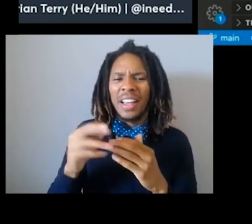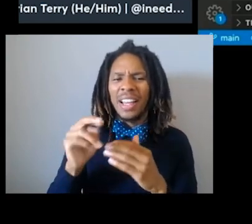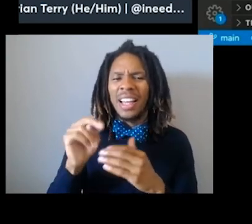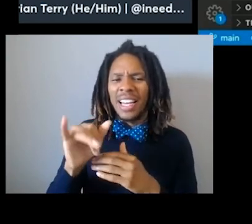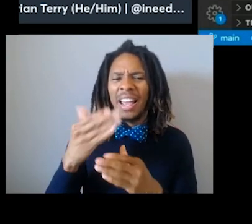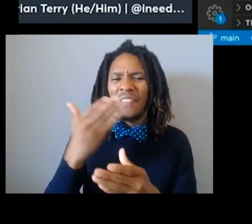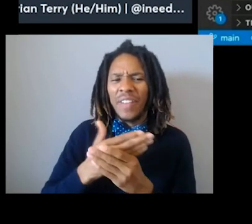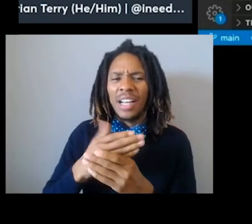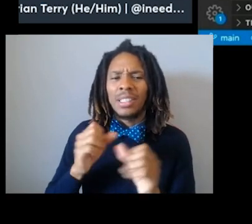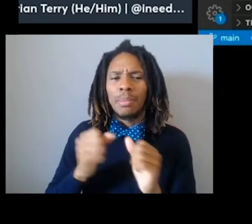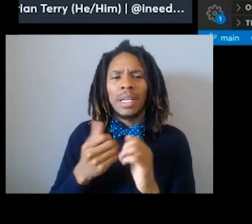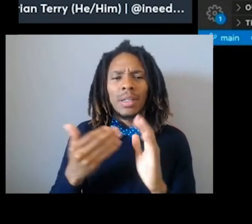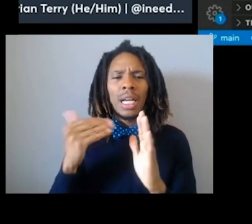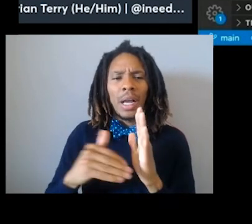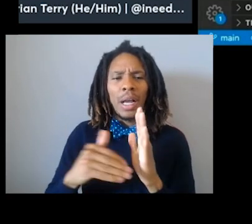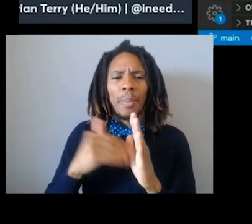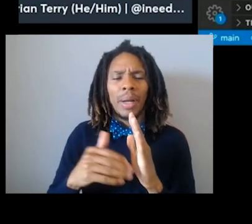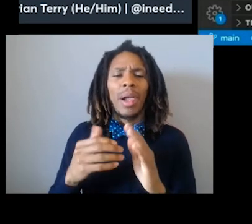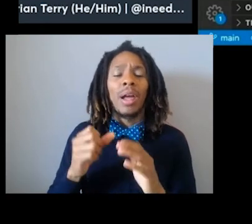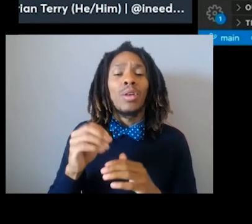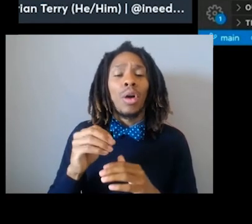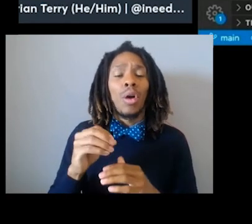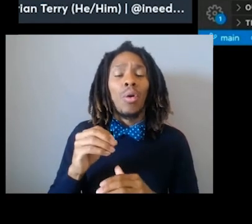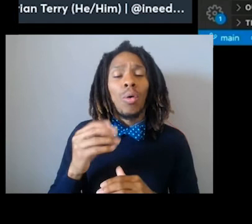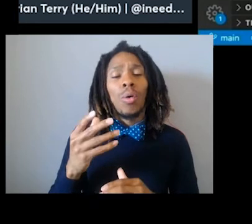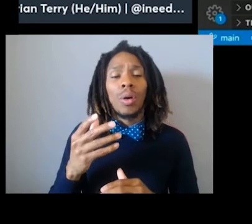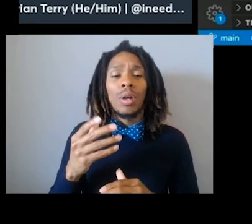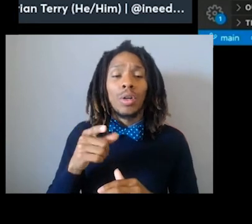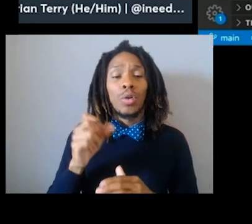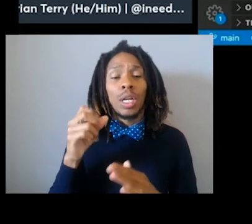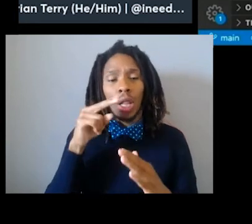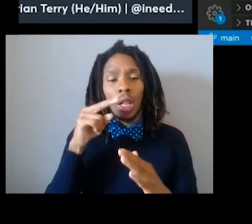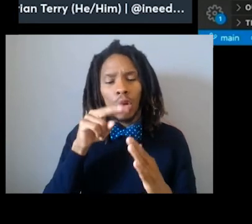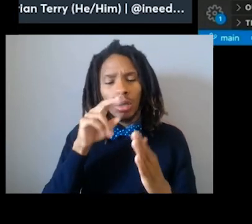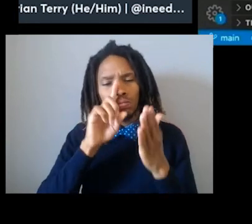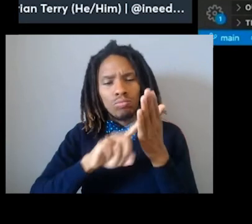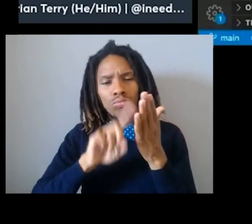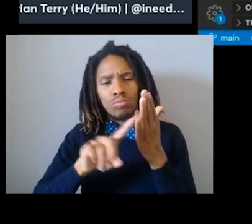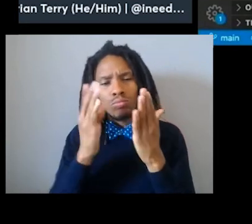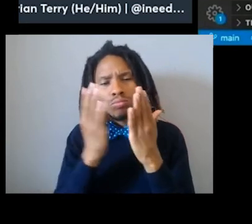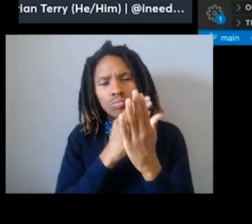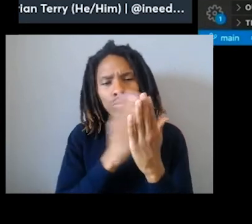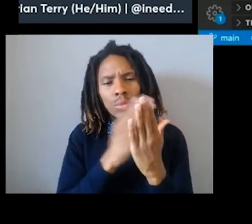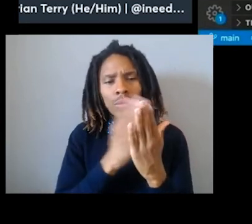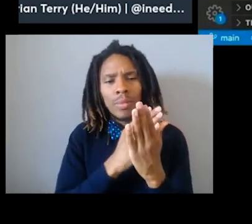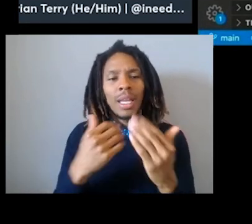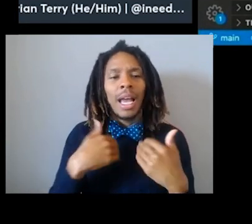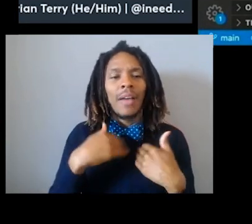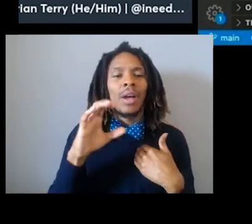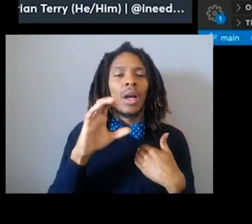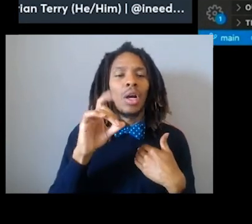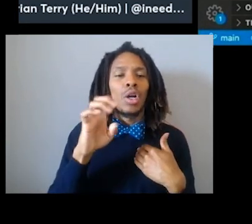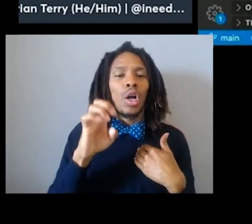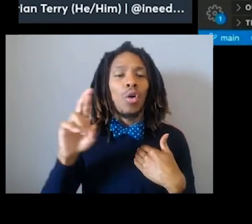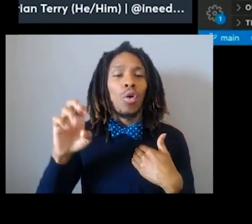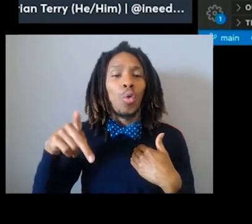So you can kind of look through this, again, I have a code repo, but this is the way that I do these deployments.